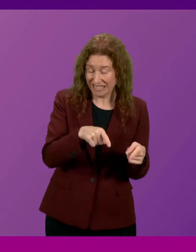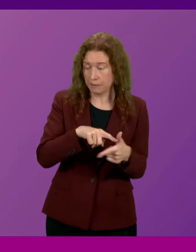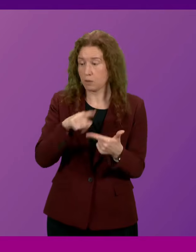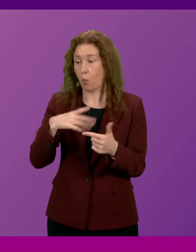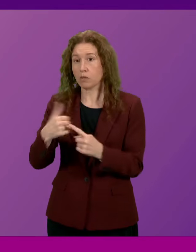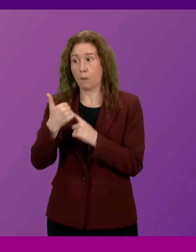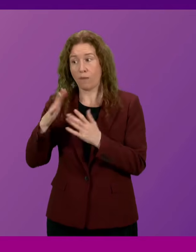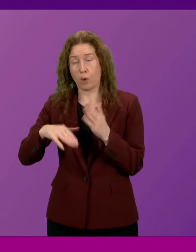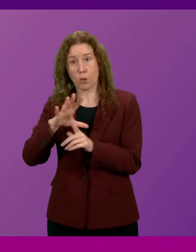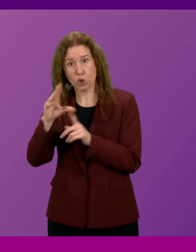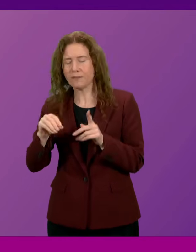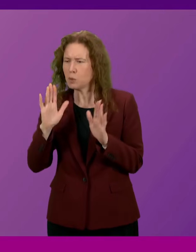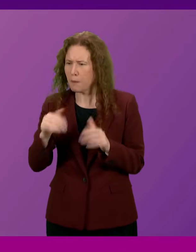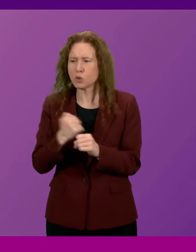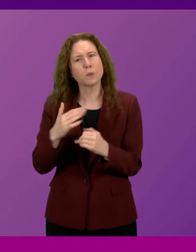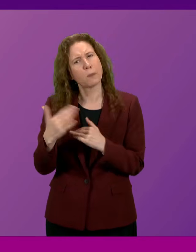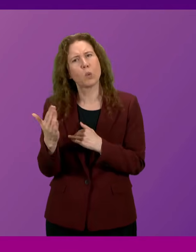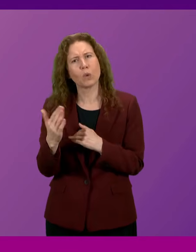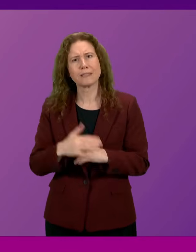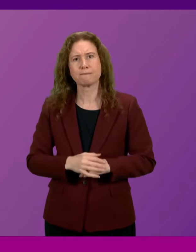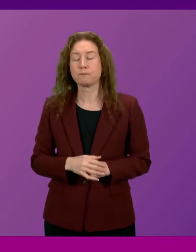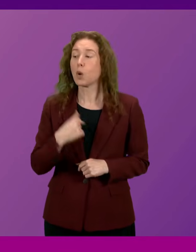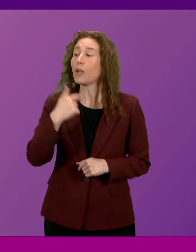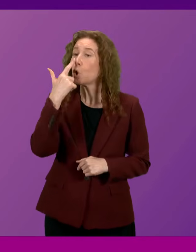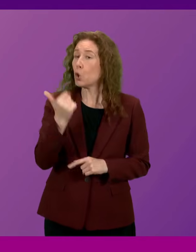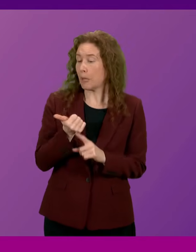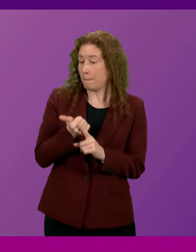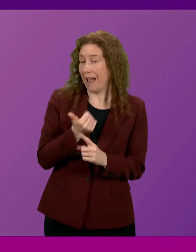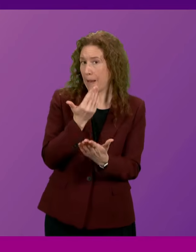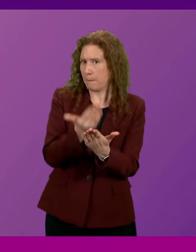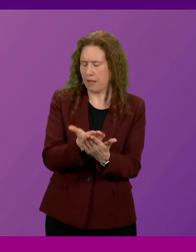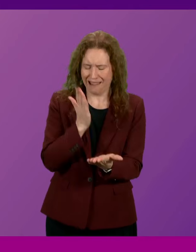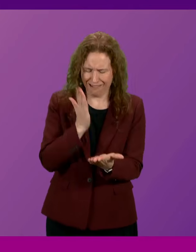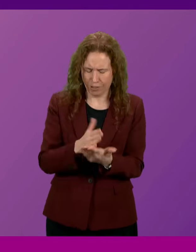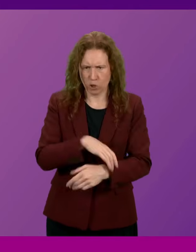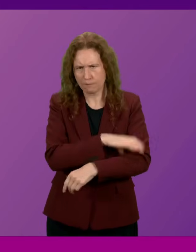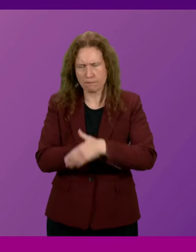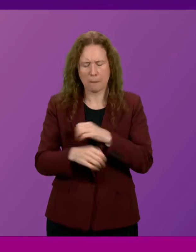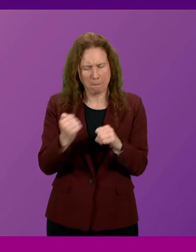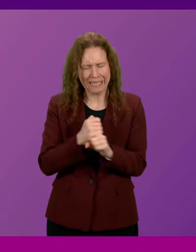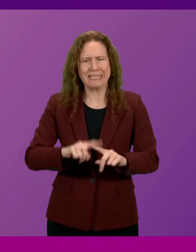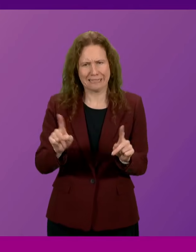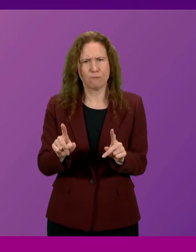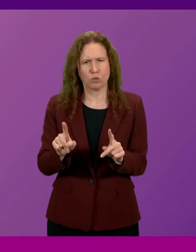he must do more. We could back a bill that makes a real difference, but, as it stands,